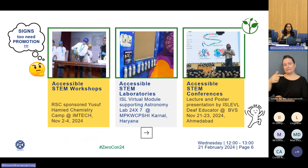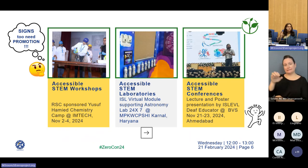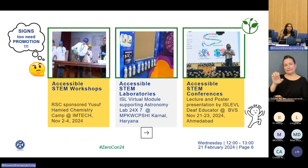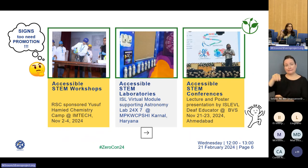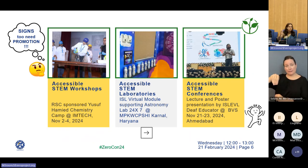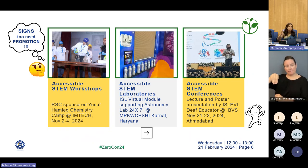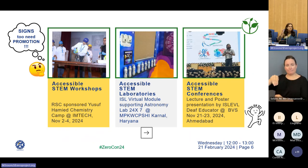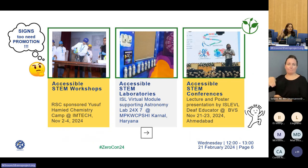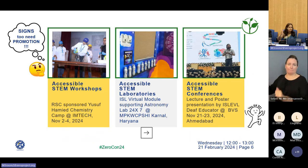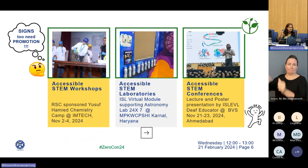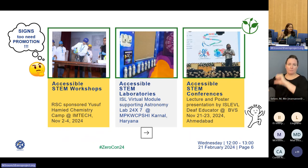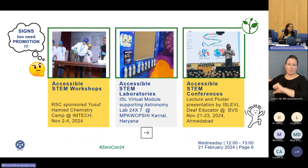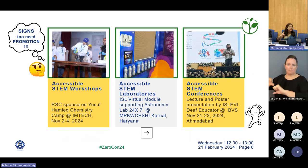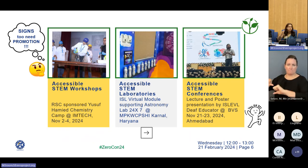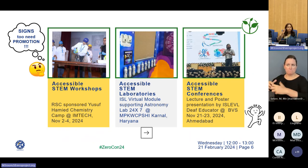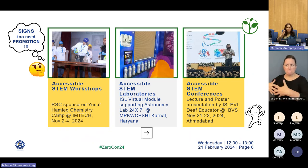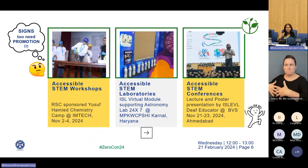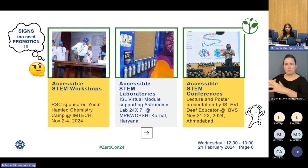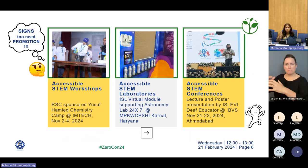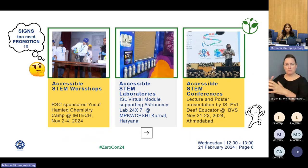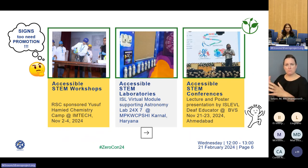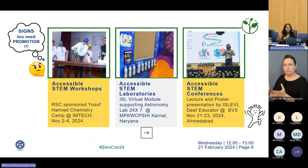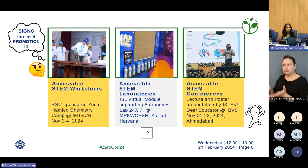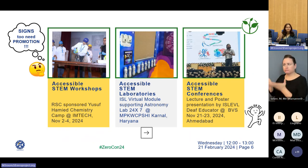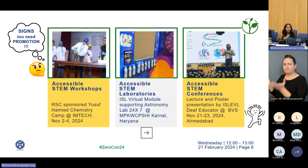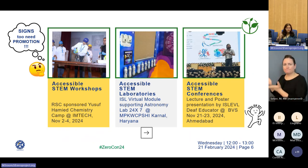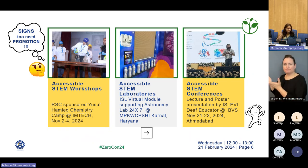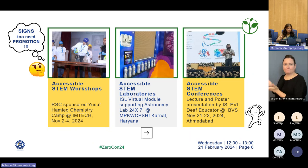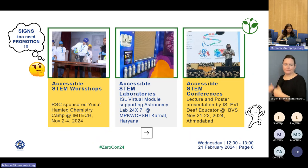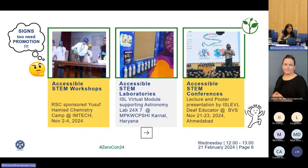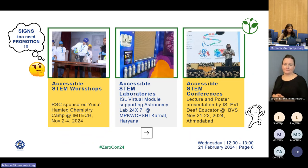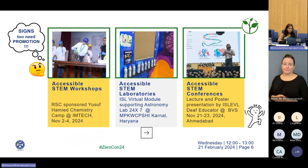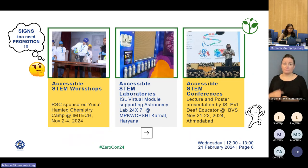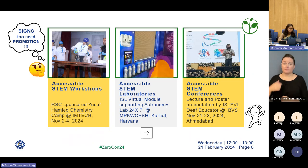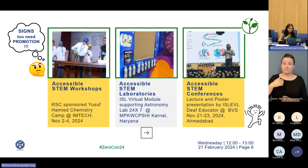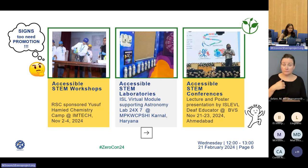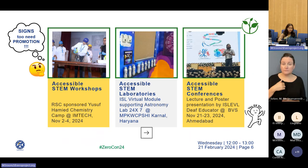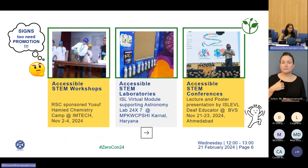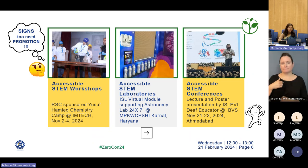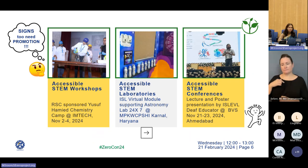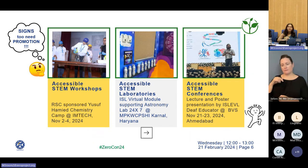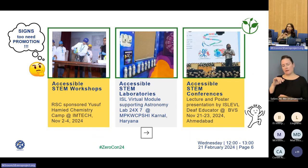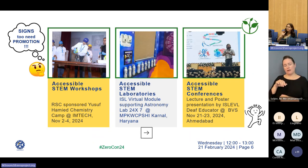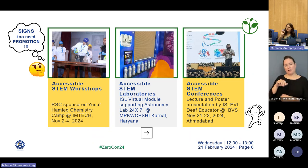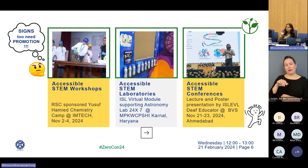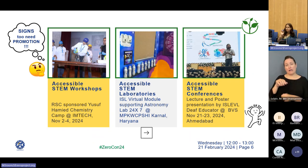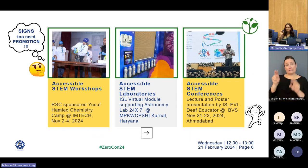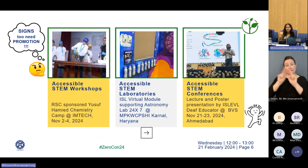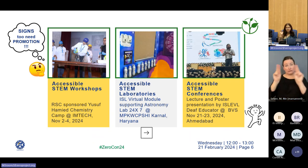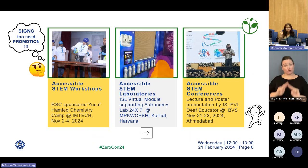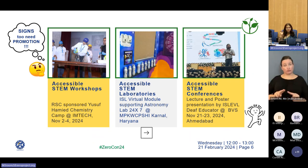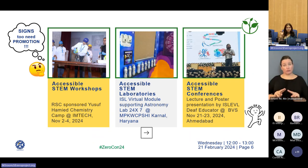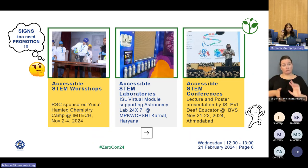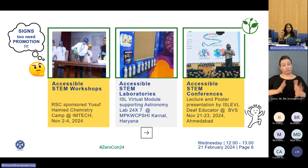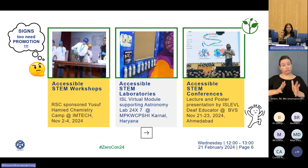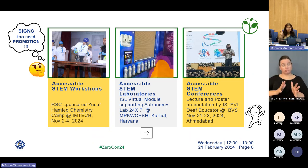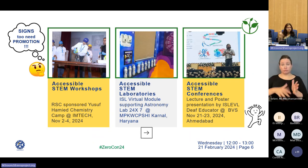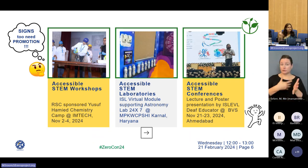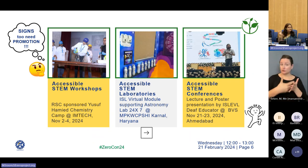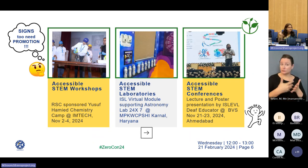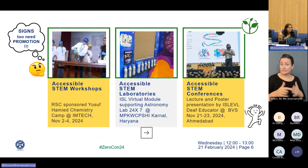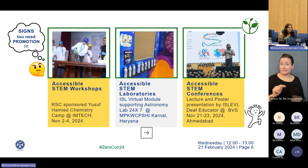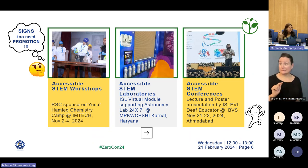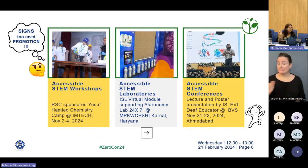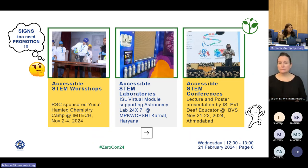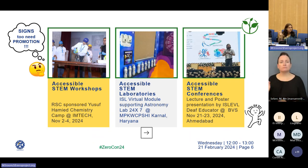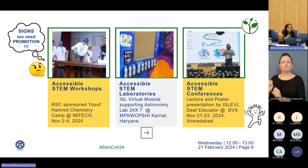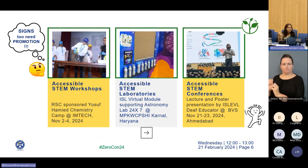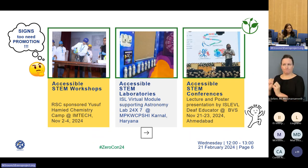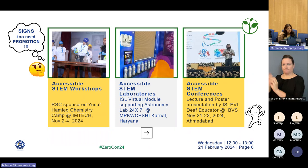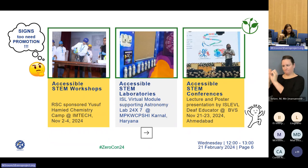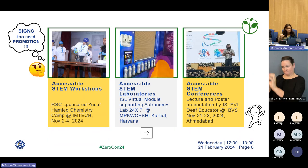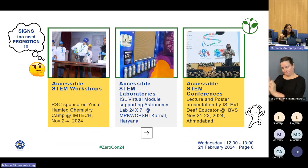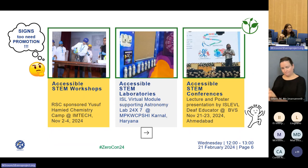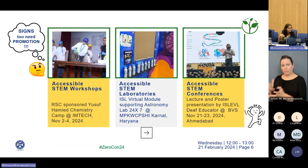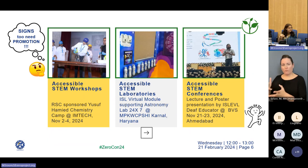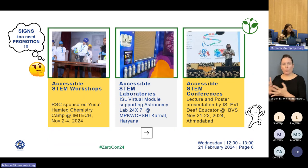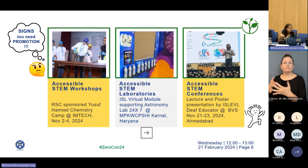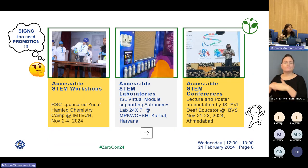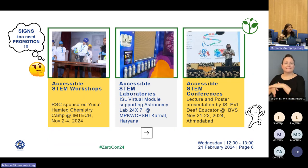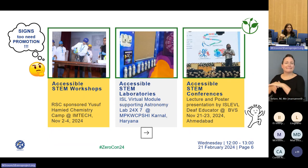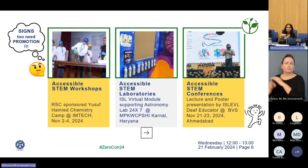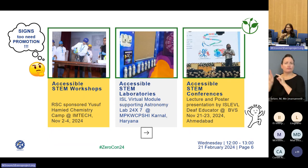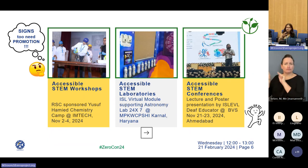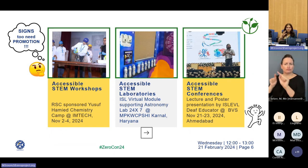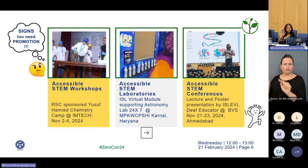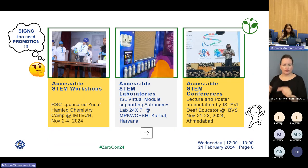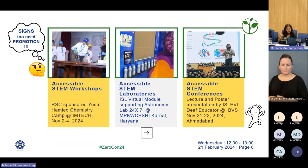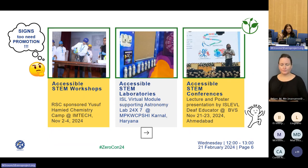and we supported it digitally through translate content. The teacher keeps telling us the response